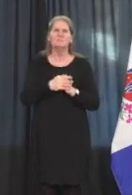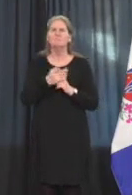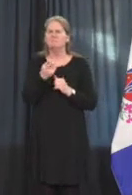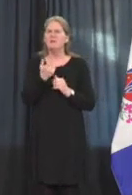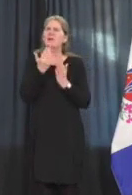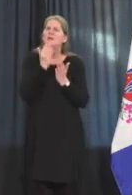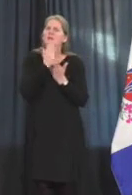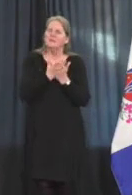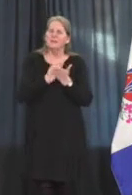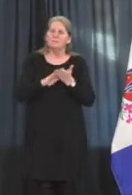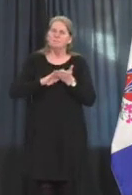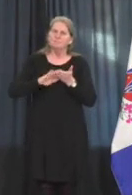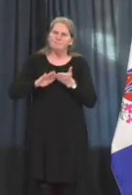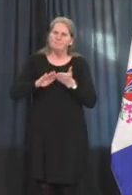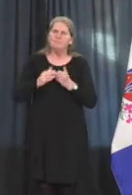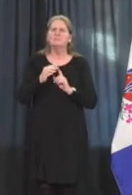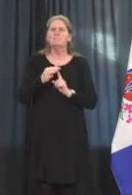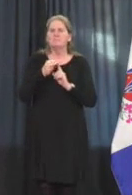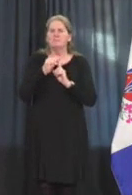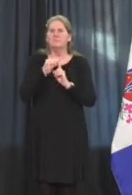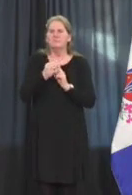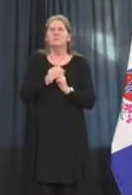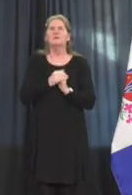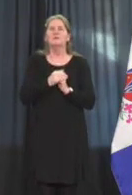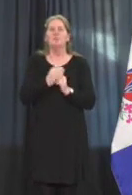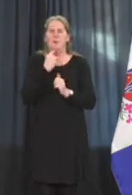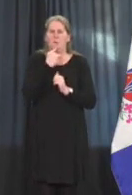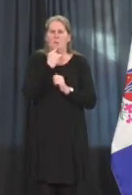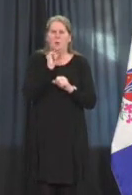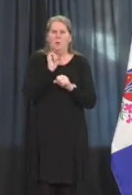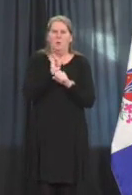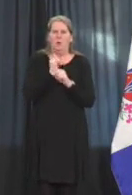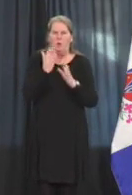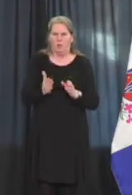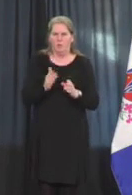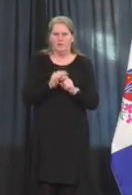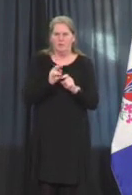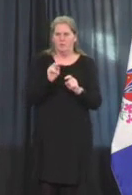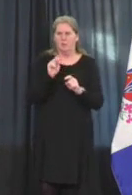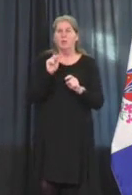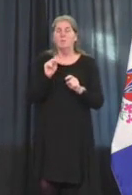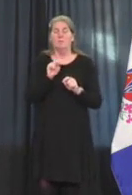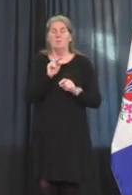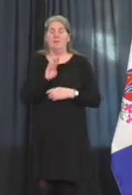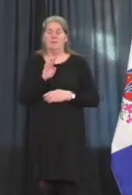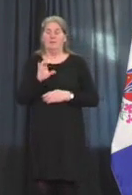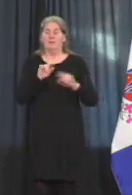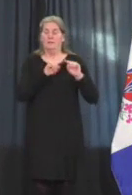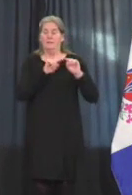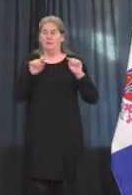CRITICAL SERVICE WORKERS AND FOR RESIDENTS OF NORTHERN BC IN